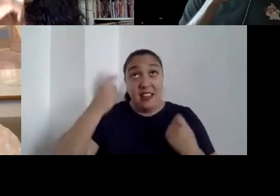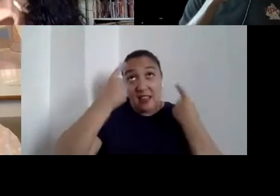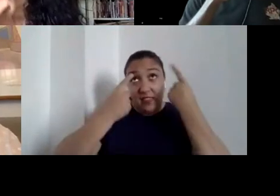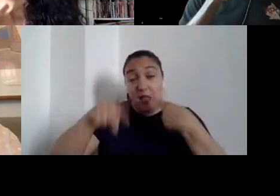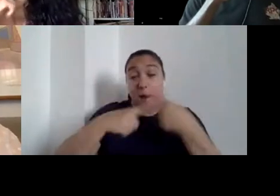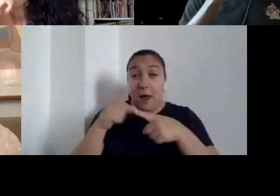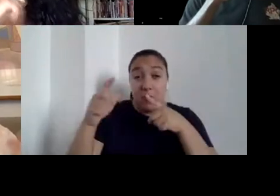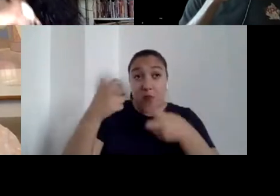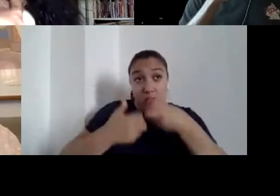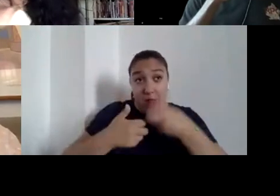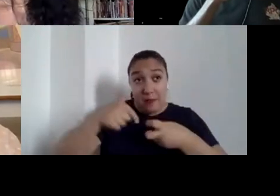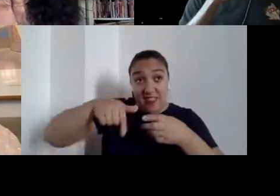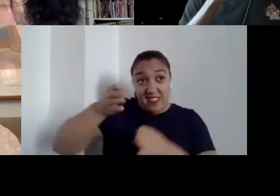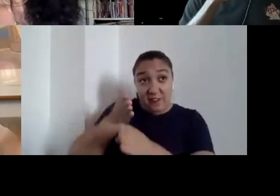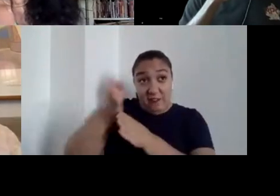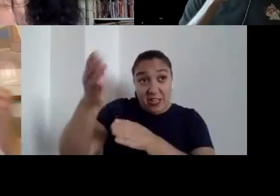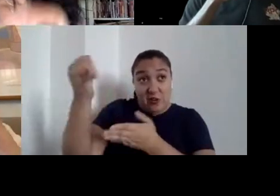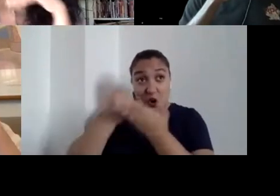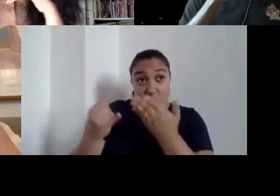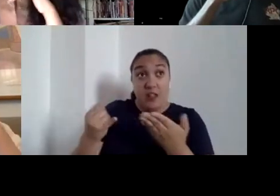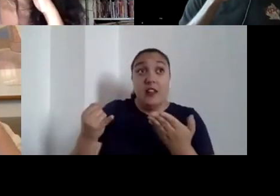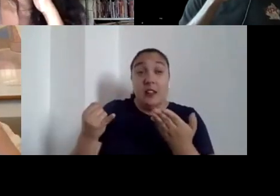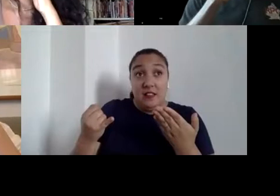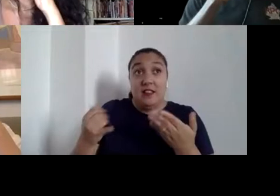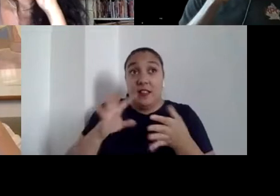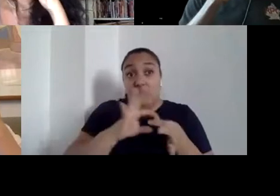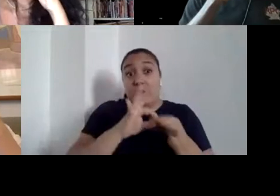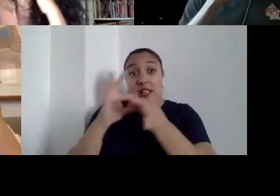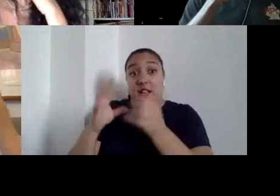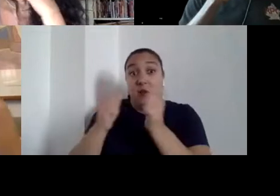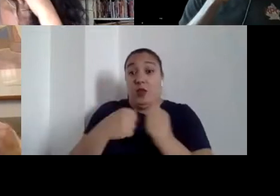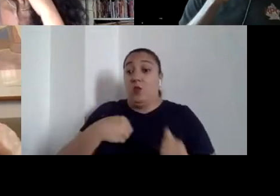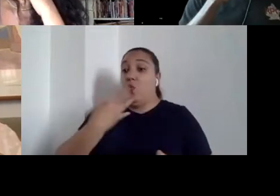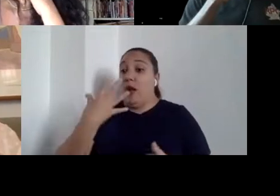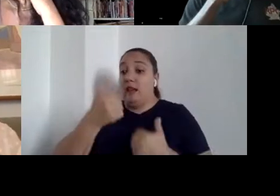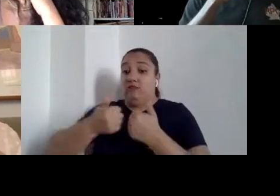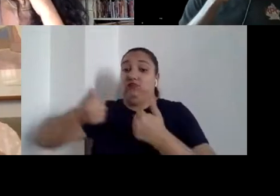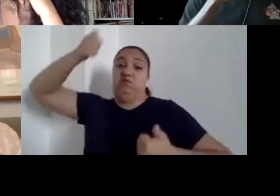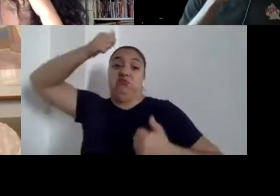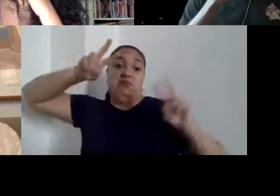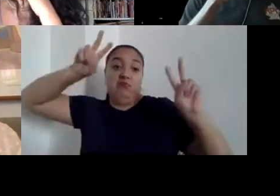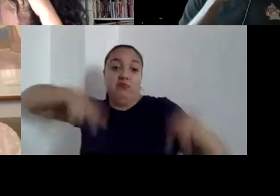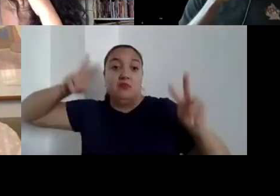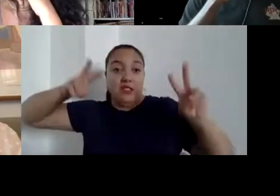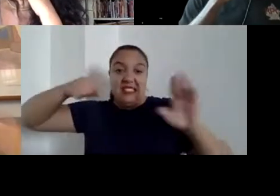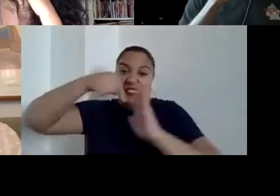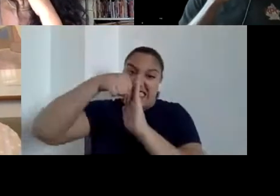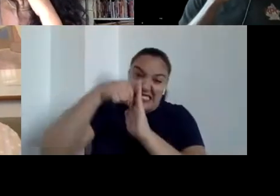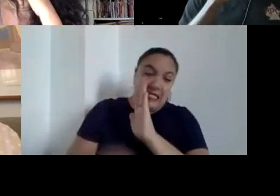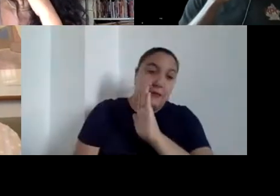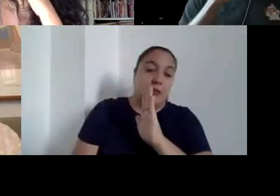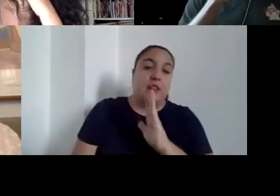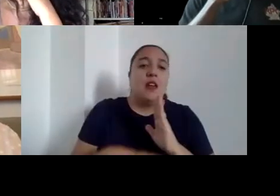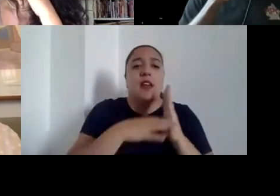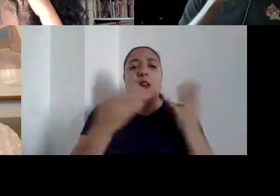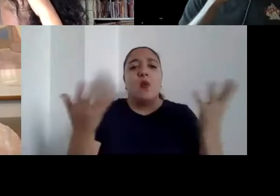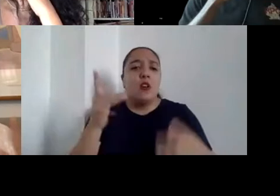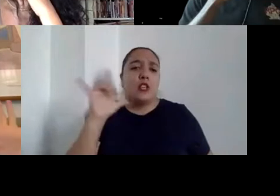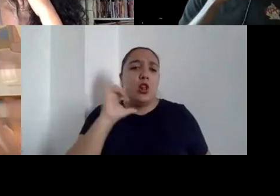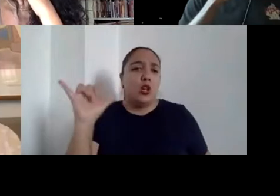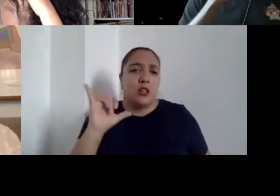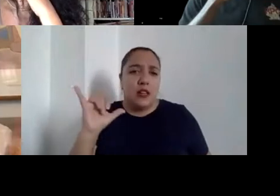field related to white supremacy deeply and what does it look like to just take time and